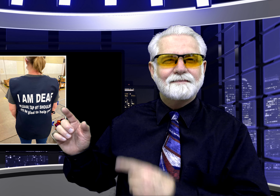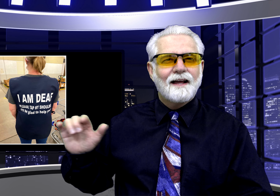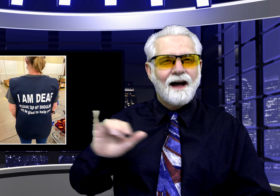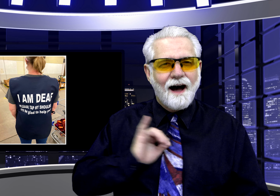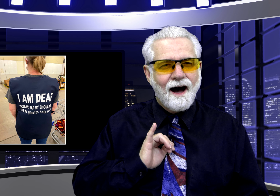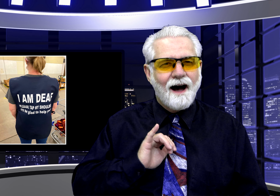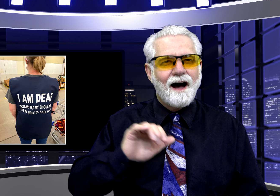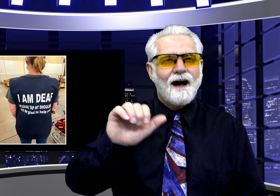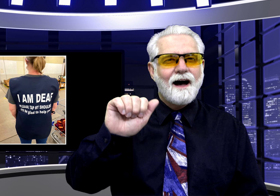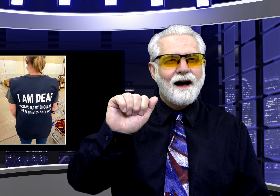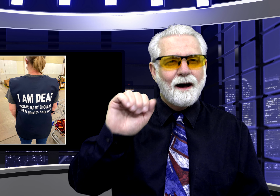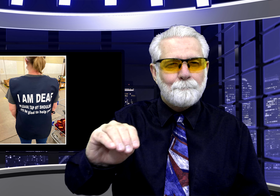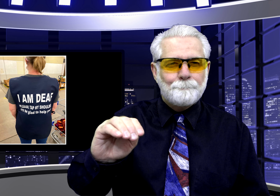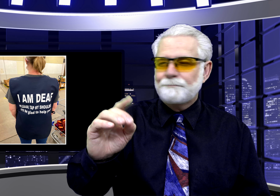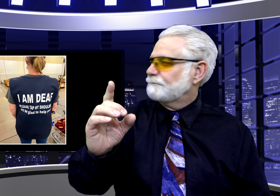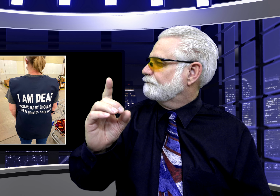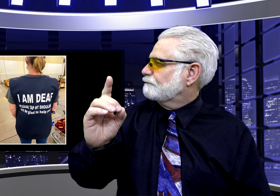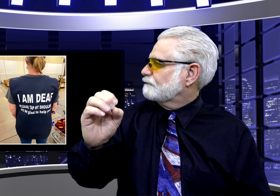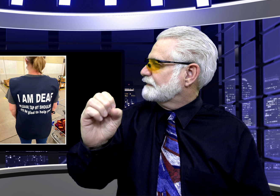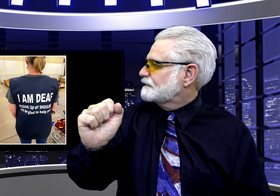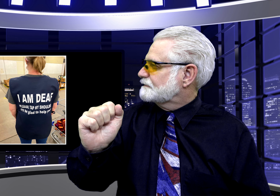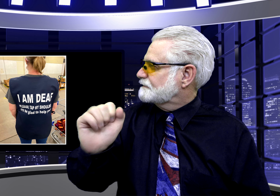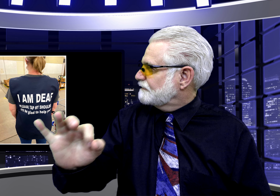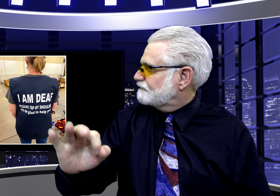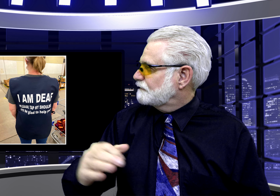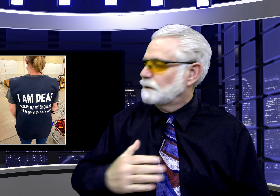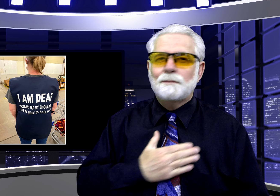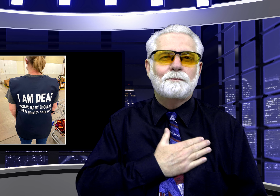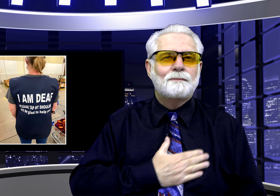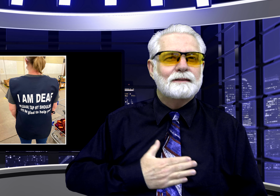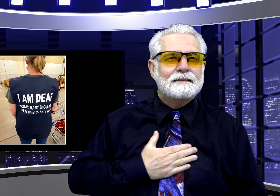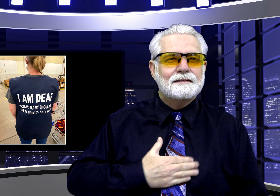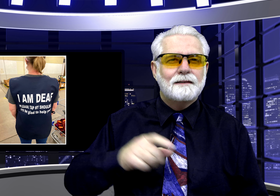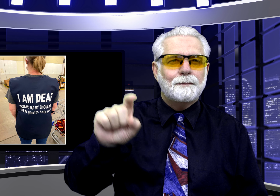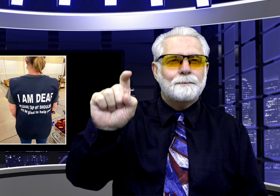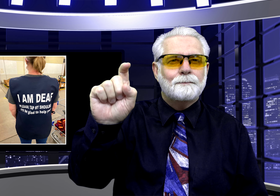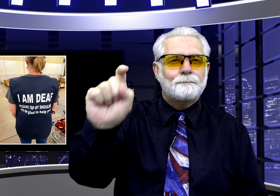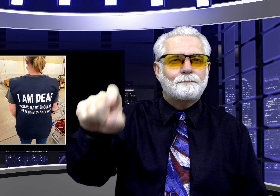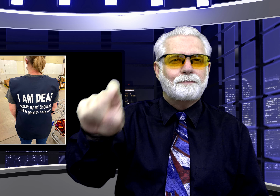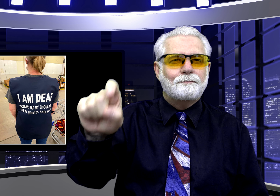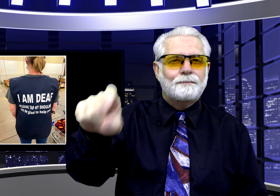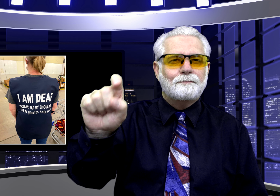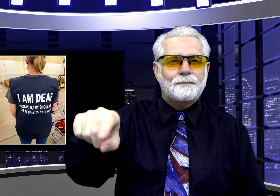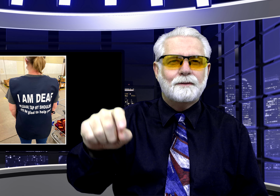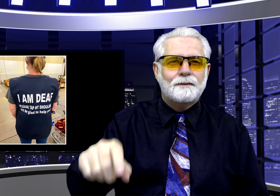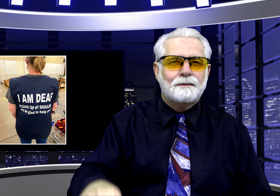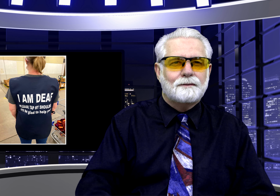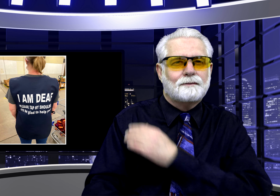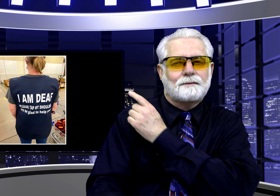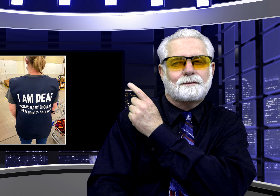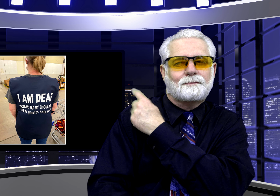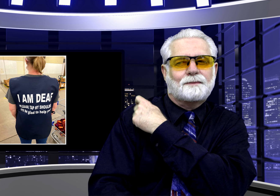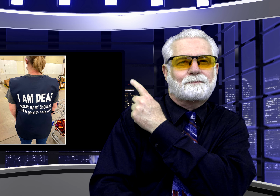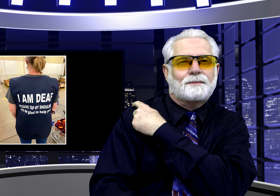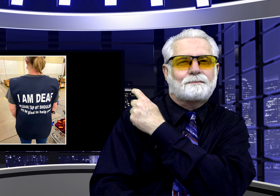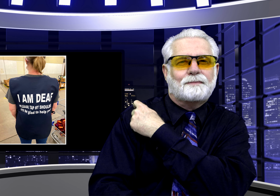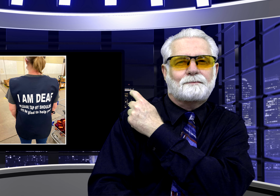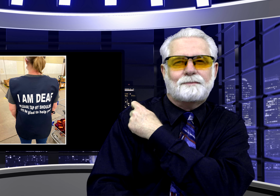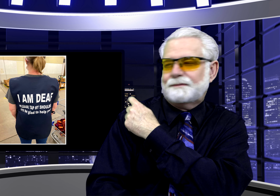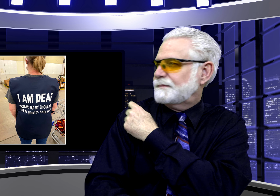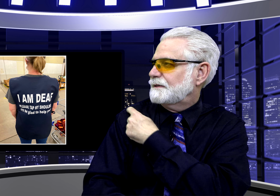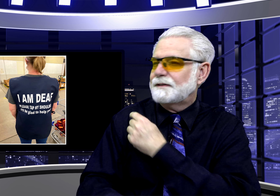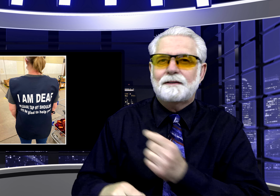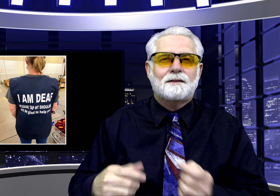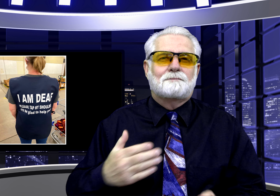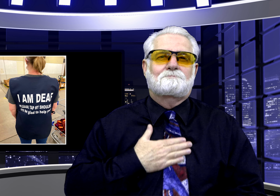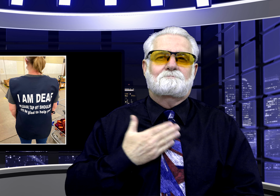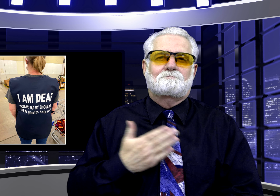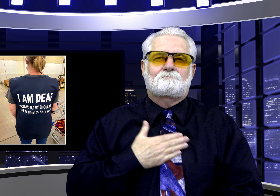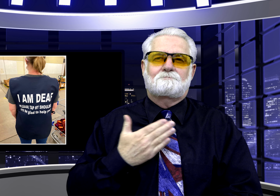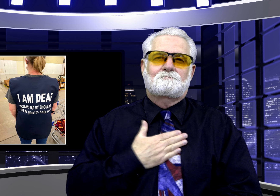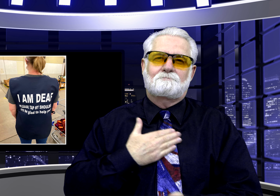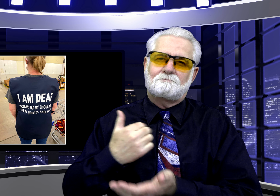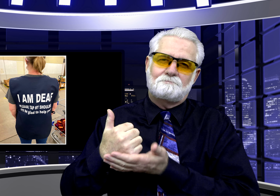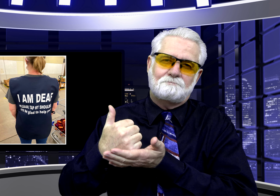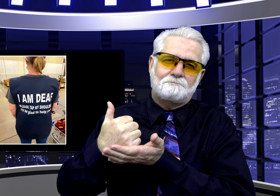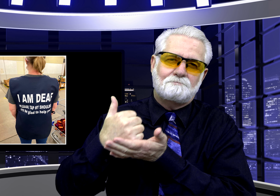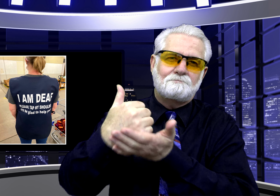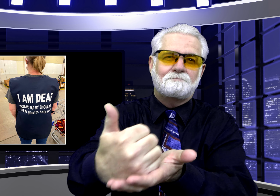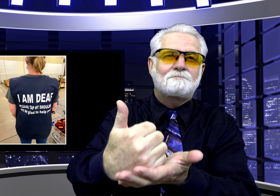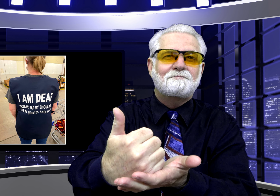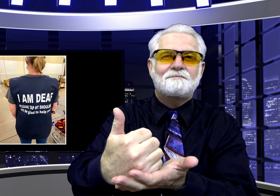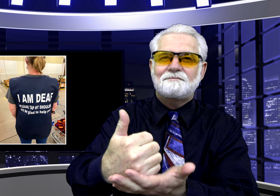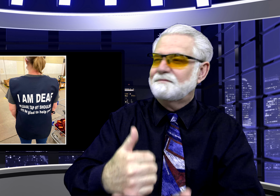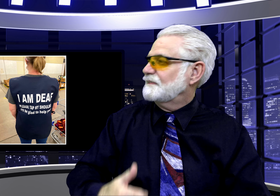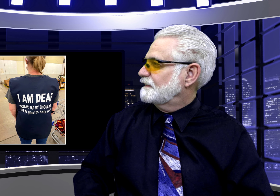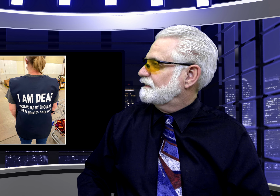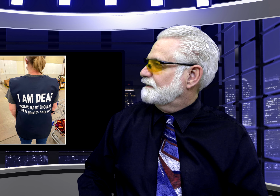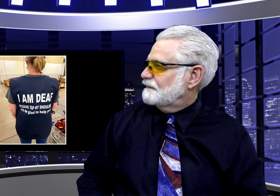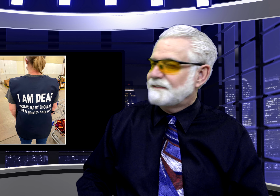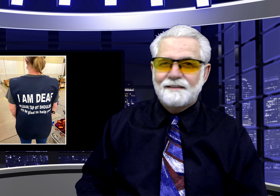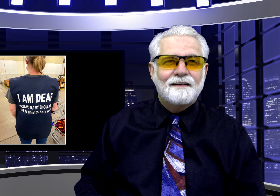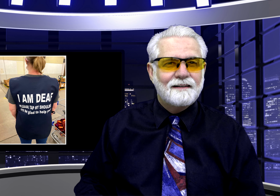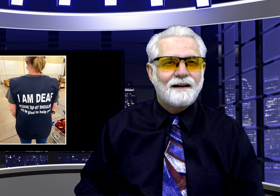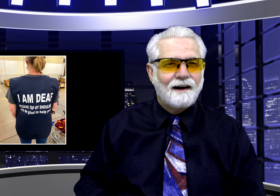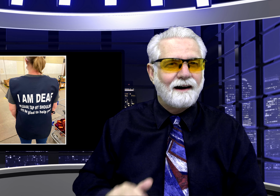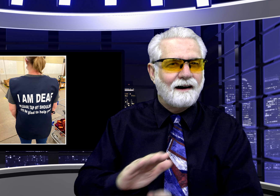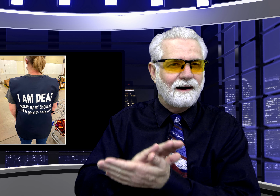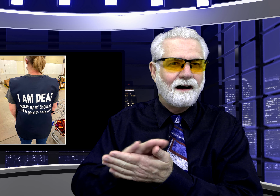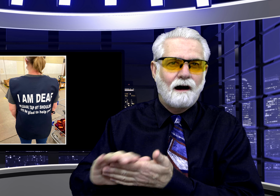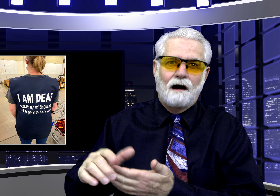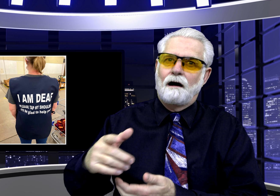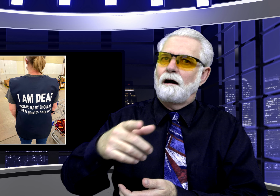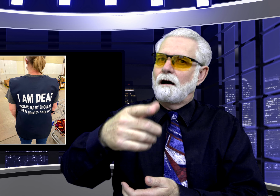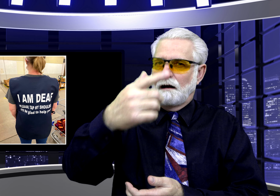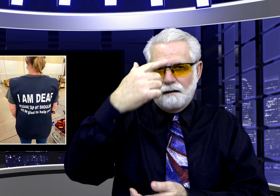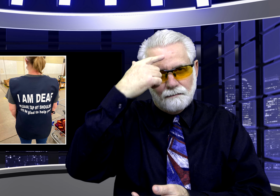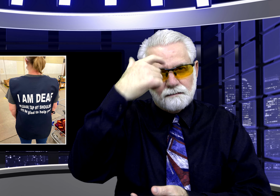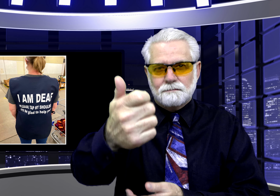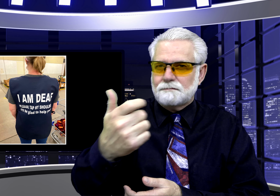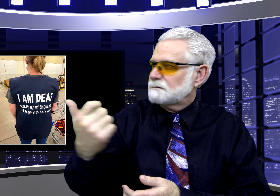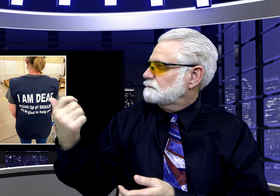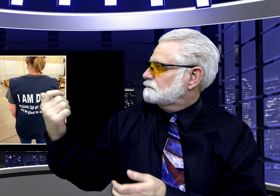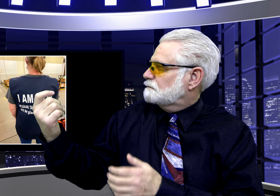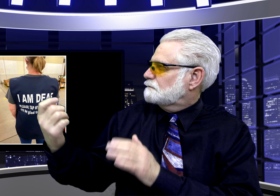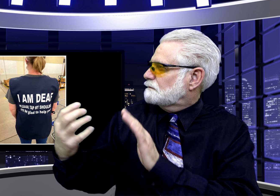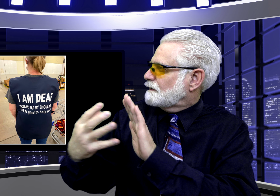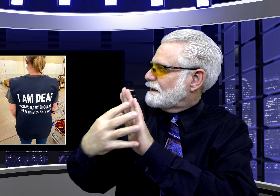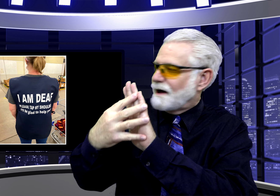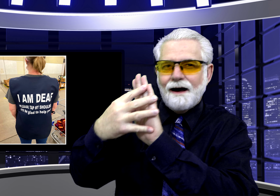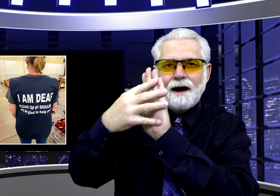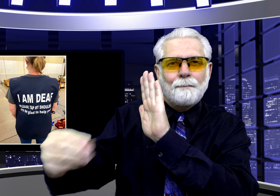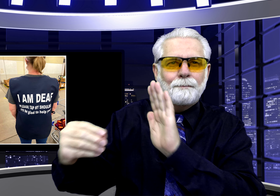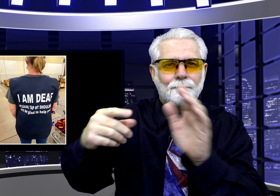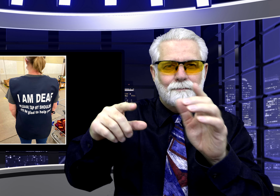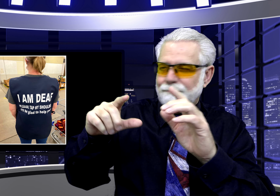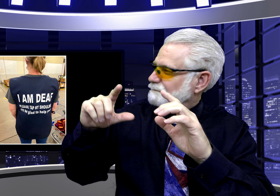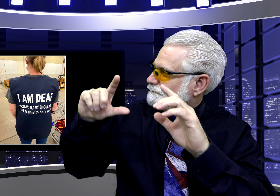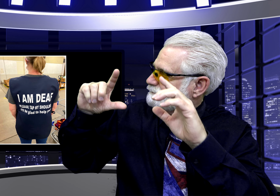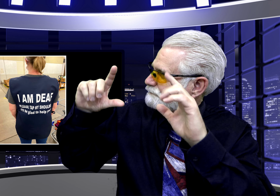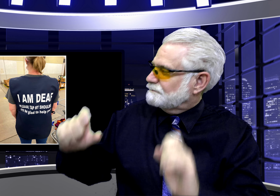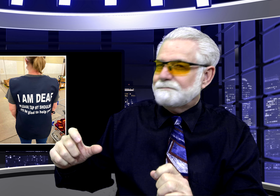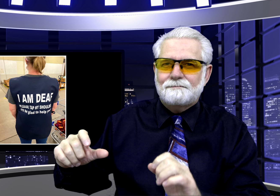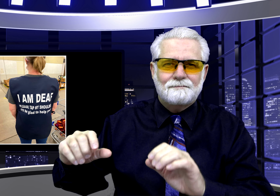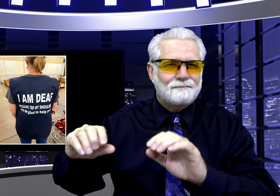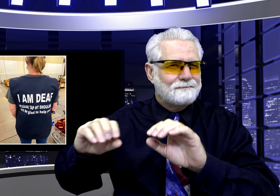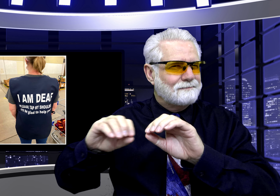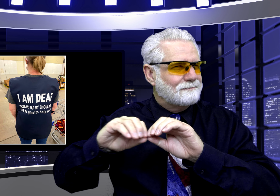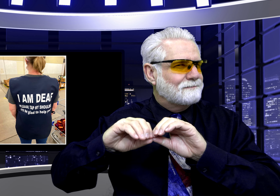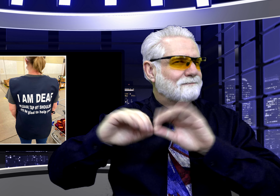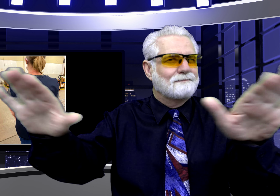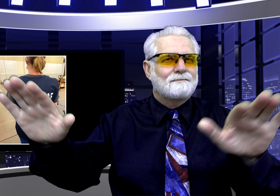“I am deaf please tap on my shoulder and I will be happy to help”. That’s nice. Go ahead and copy this if you need.